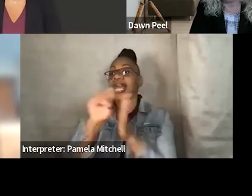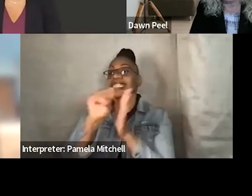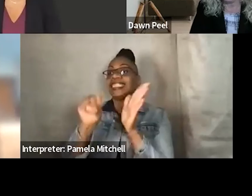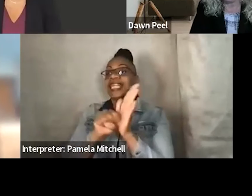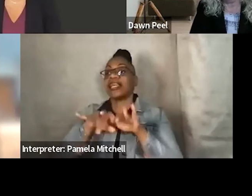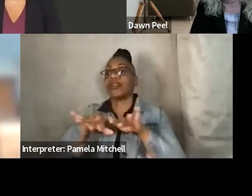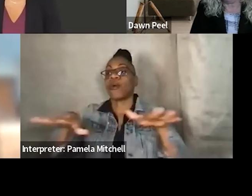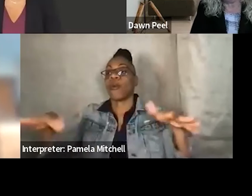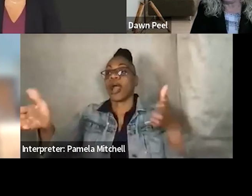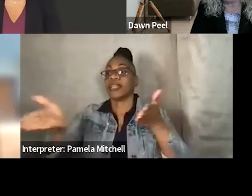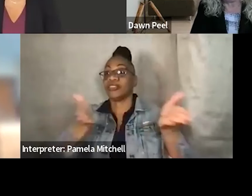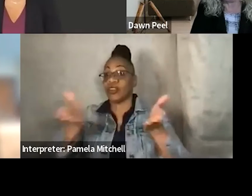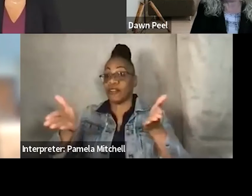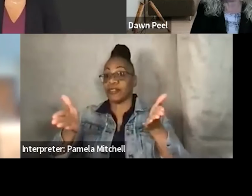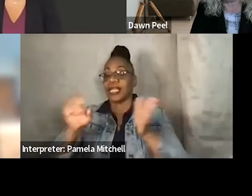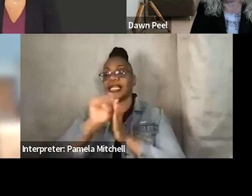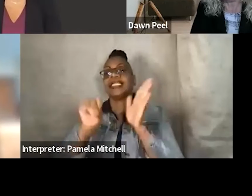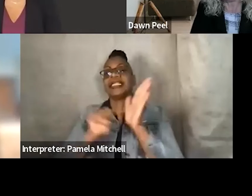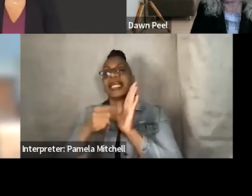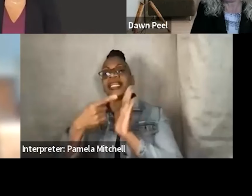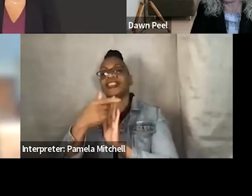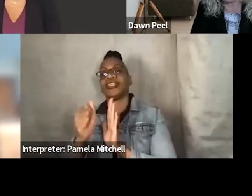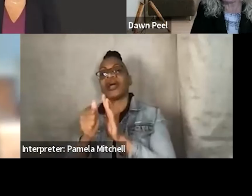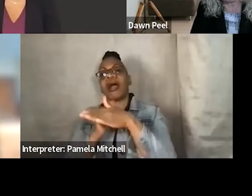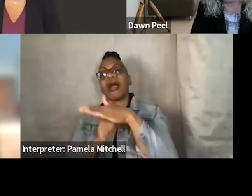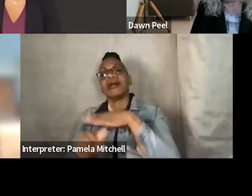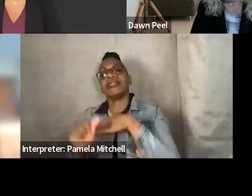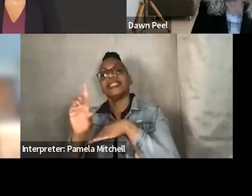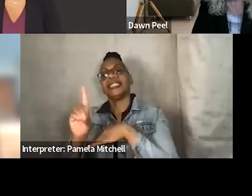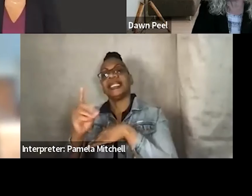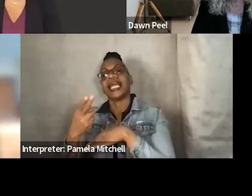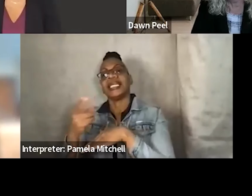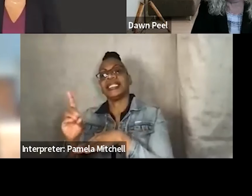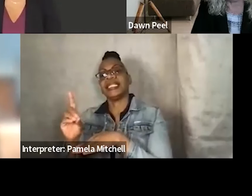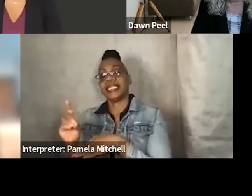The state of Georgia under DBHCD is broken up into six geographic regions.